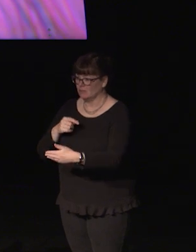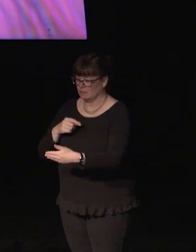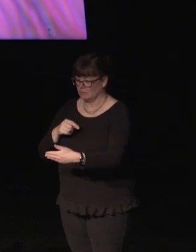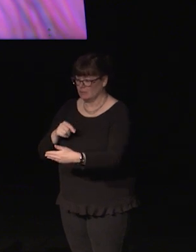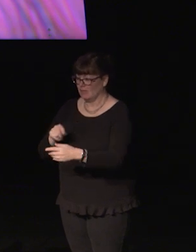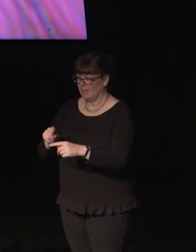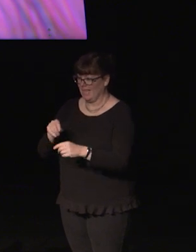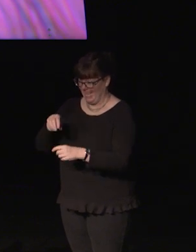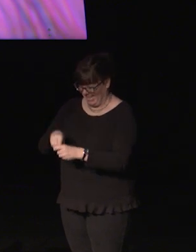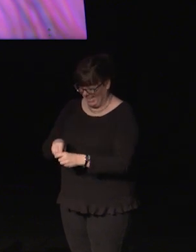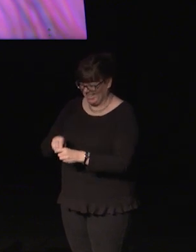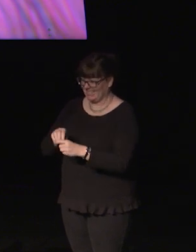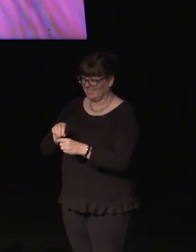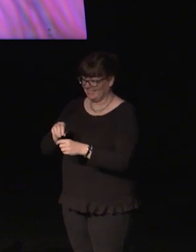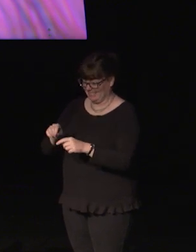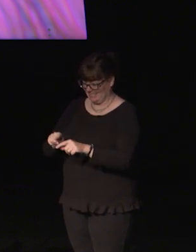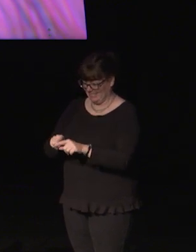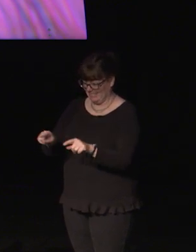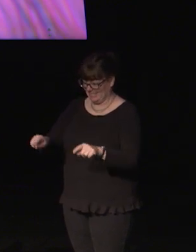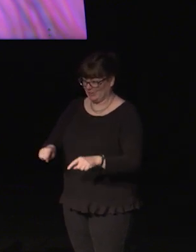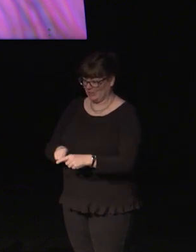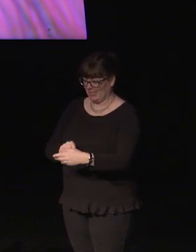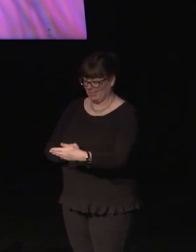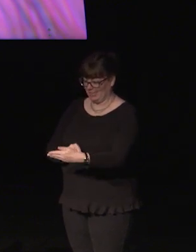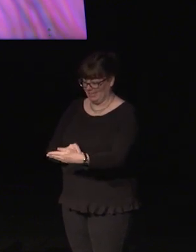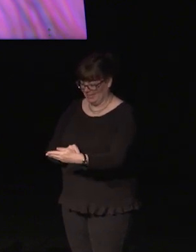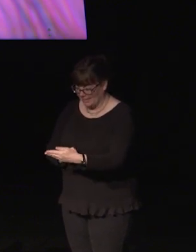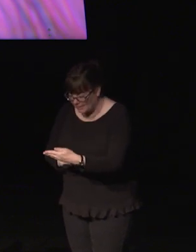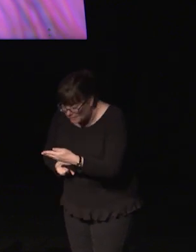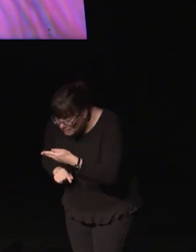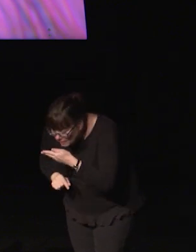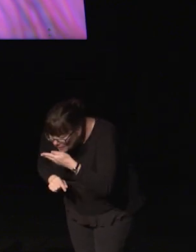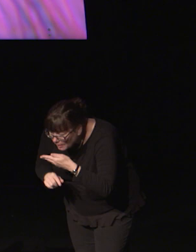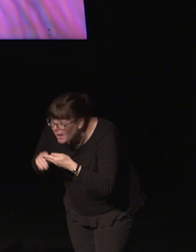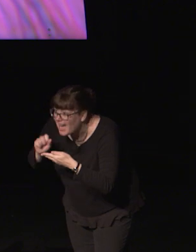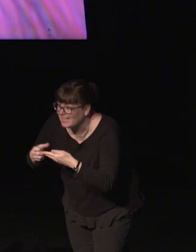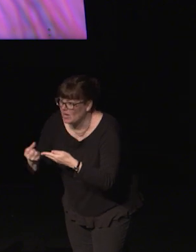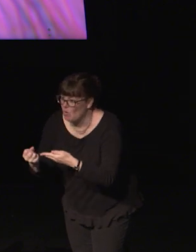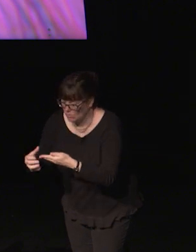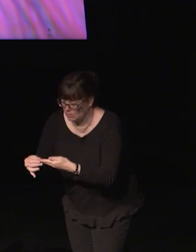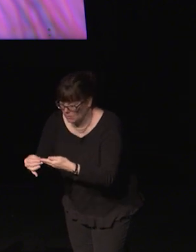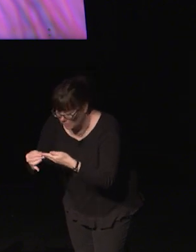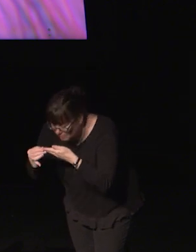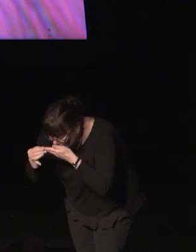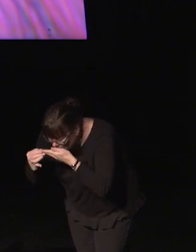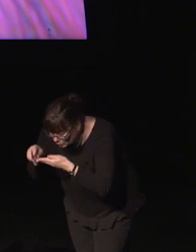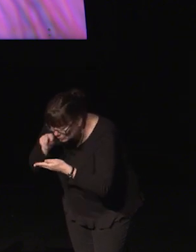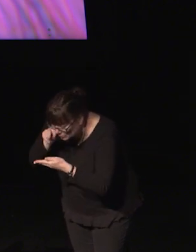or on that menu option, I can. And there are a few other ones that do that. And that is super important.